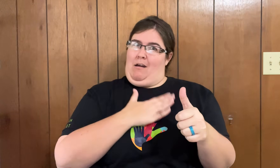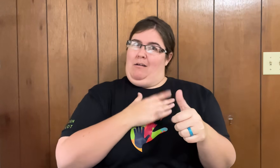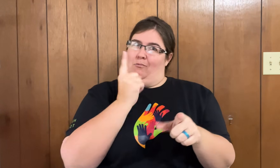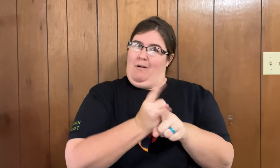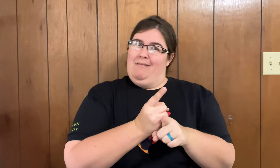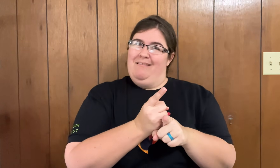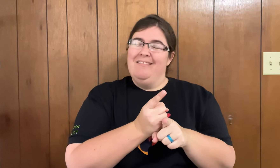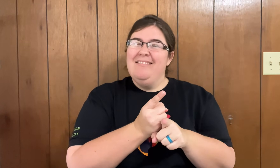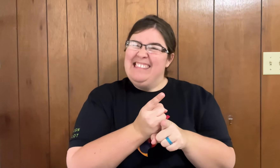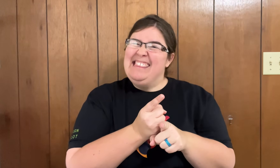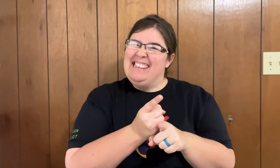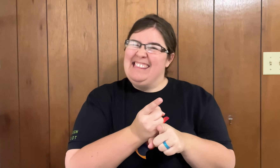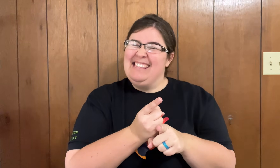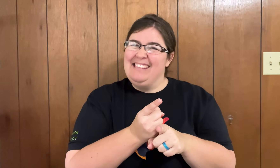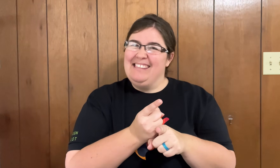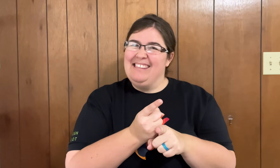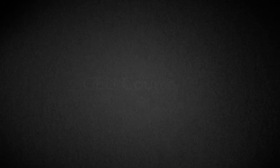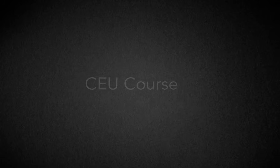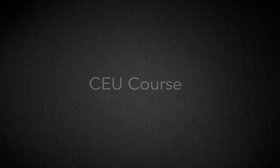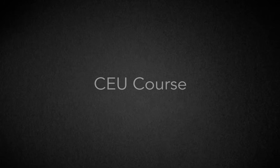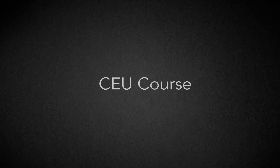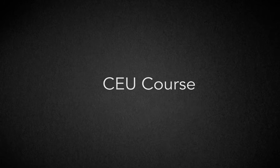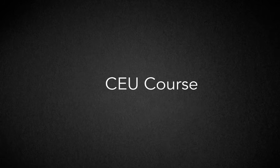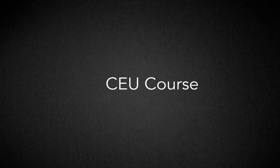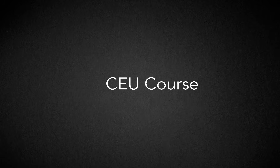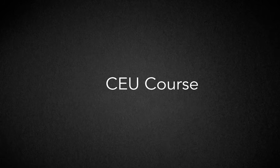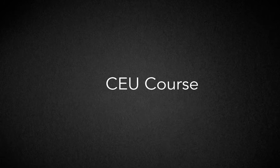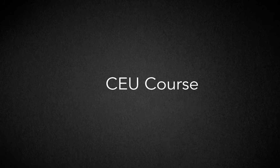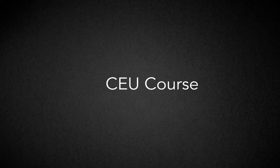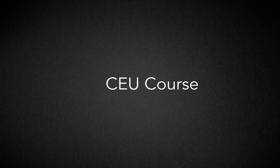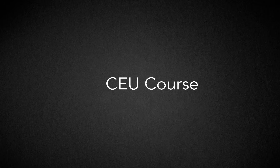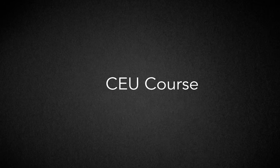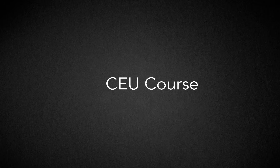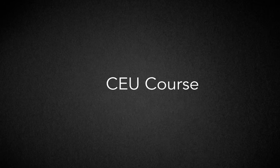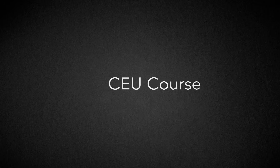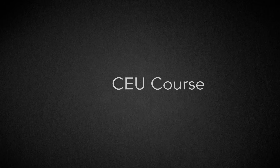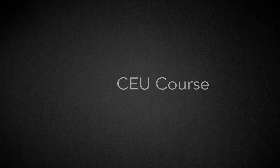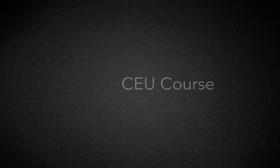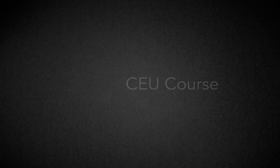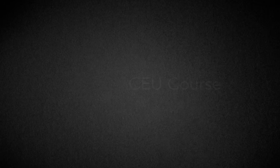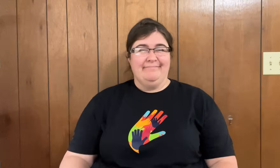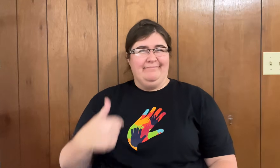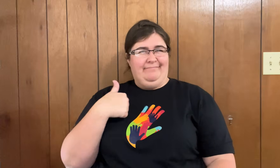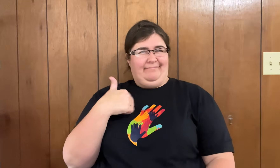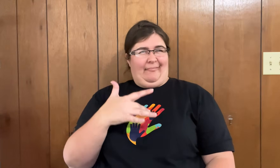right? They assume, "My sign language is the correct one." CEU Course